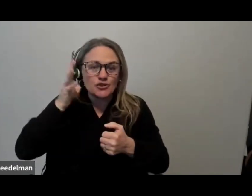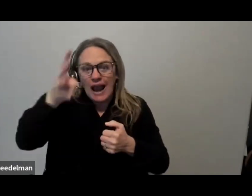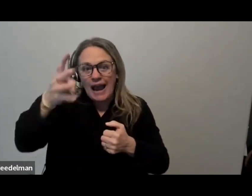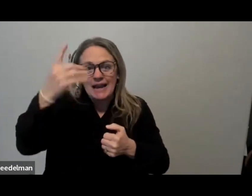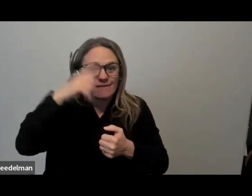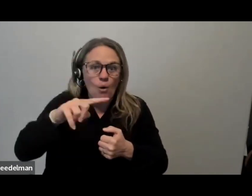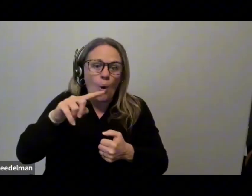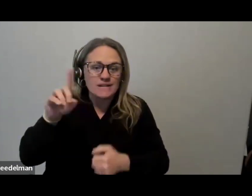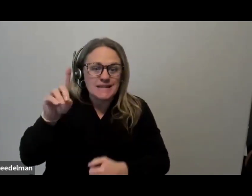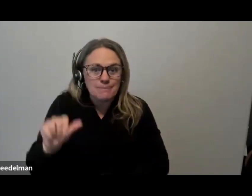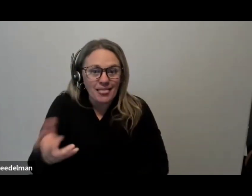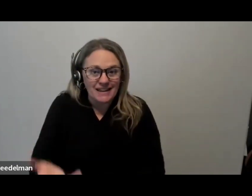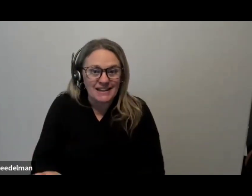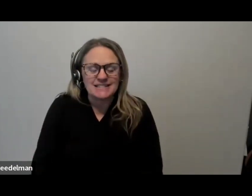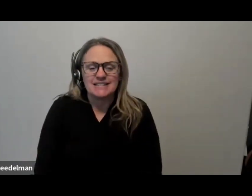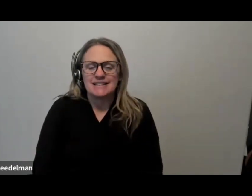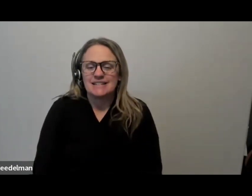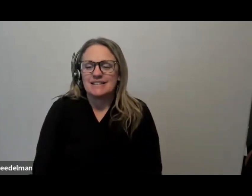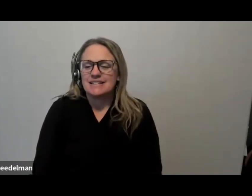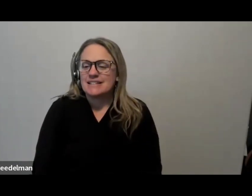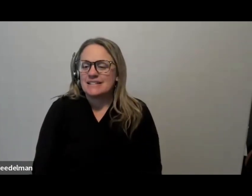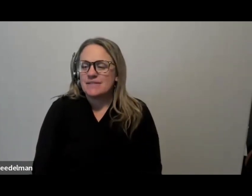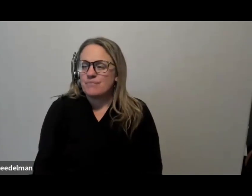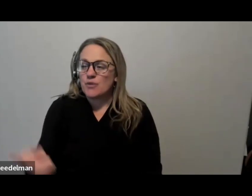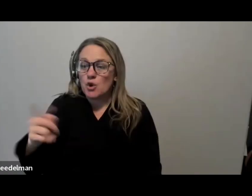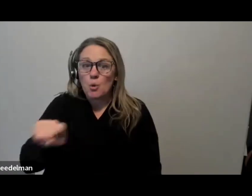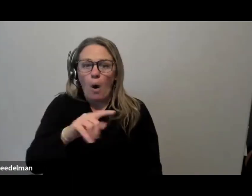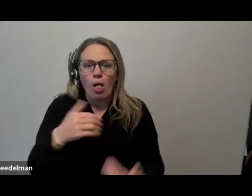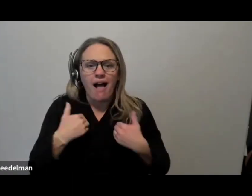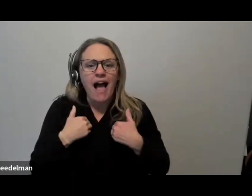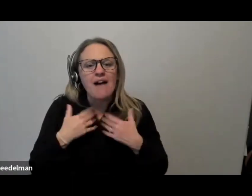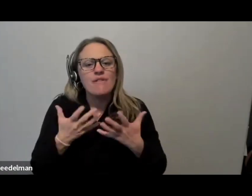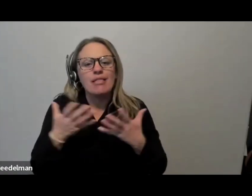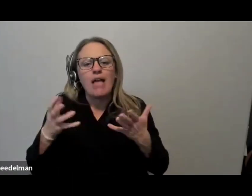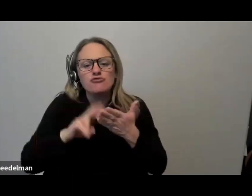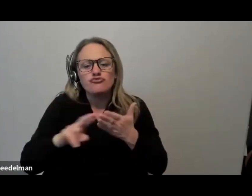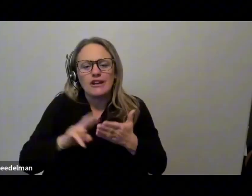You all have a lot of research tools like surveys,